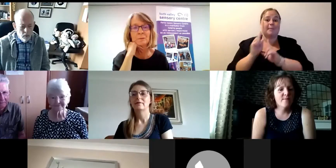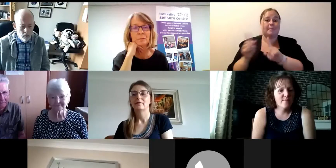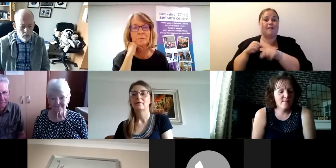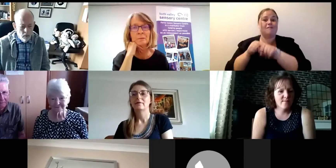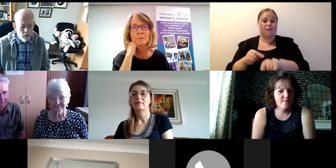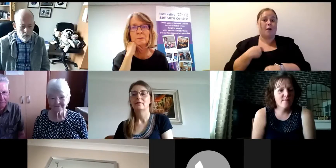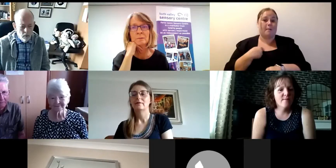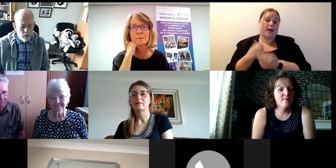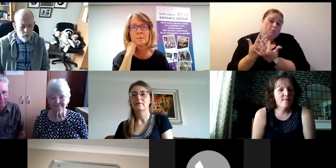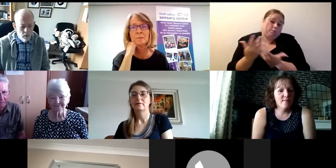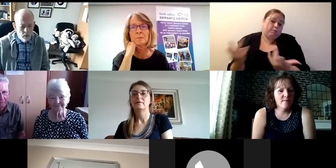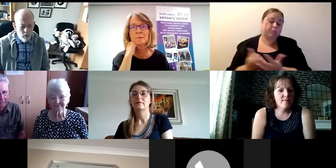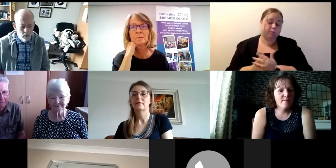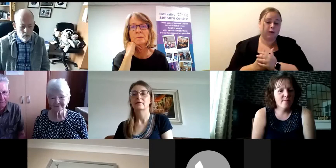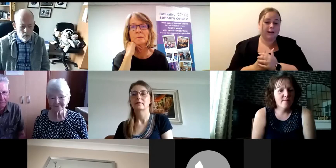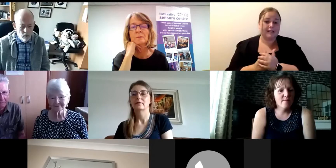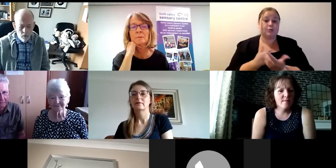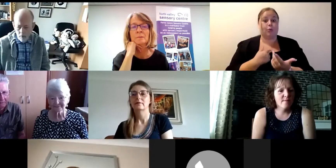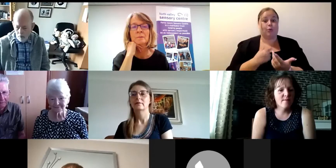a tweet about the Centre then lots of